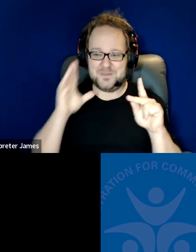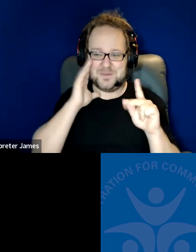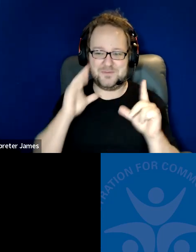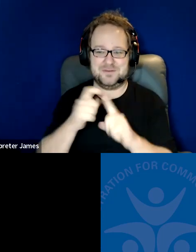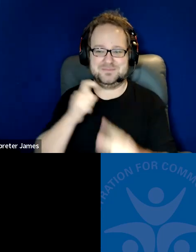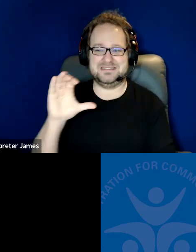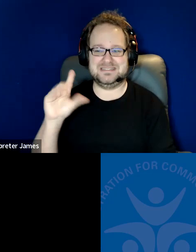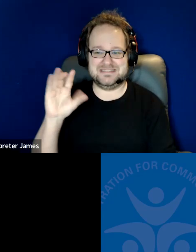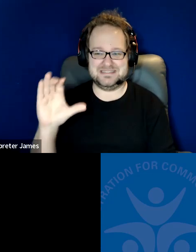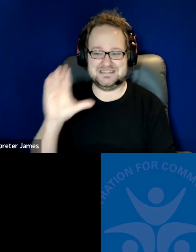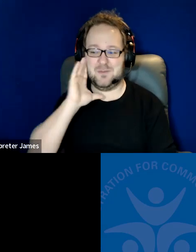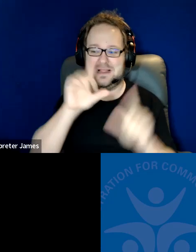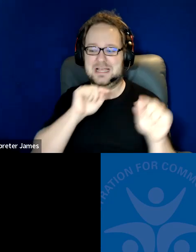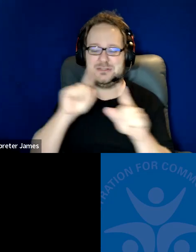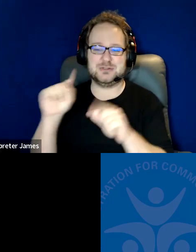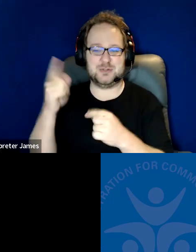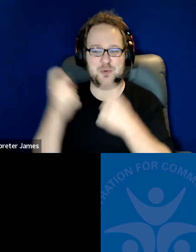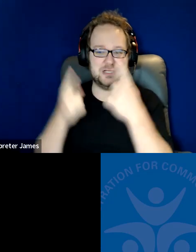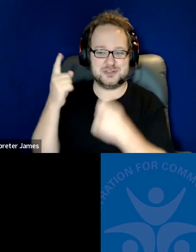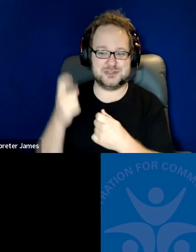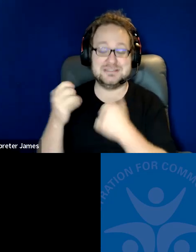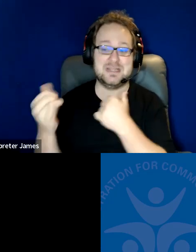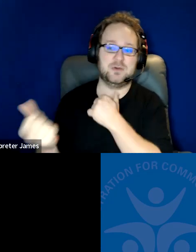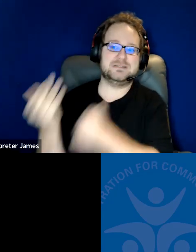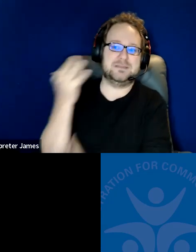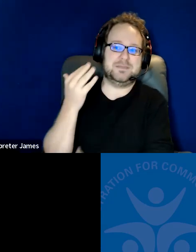that were submitted previously through our network partners.